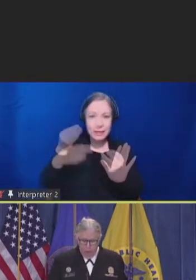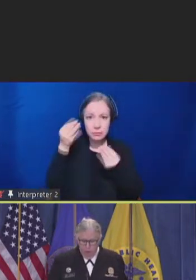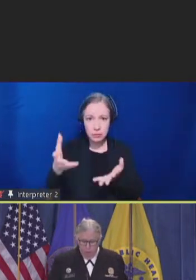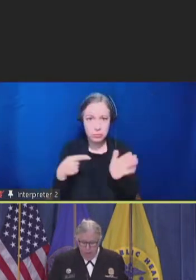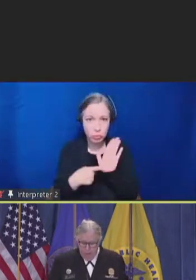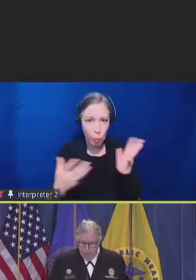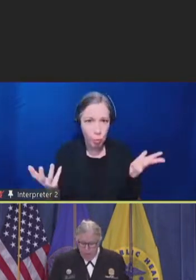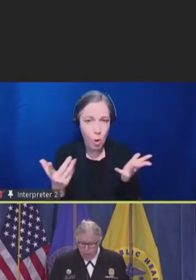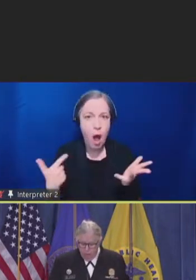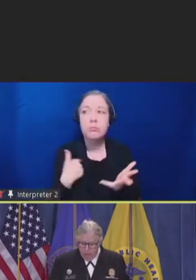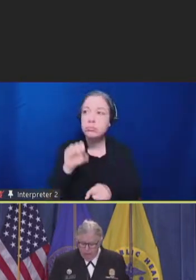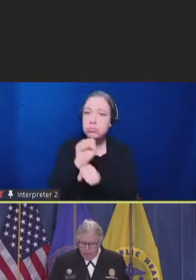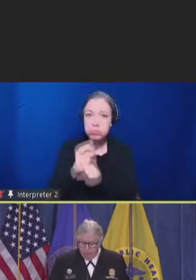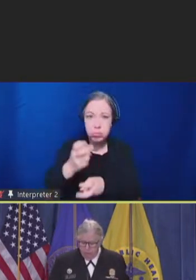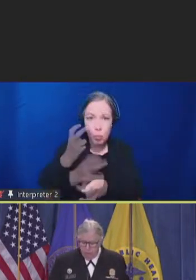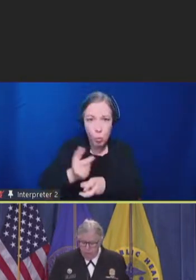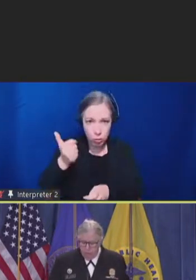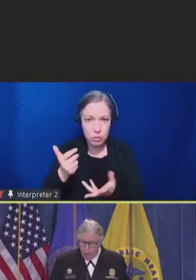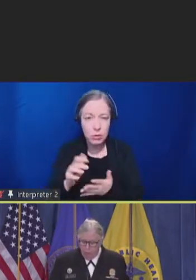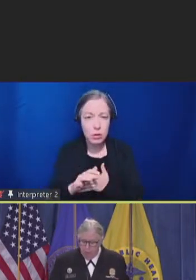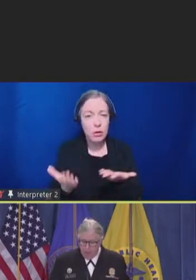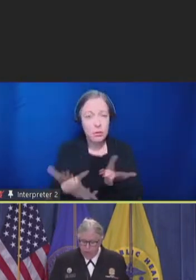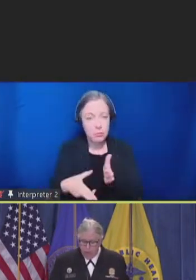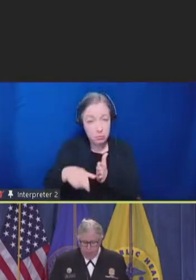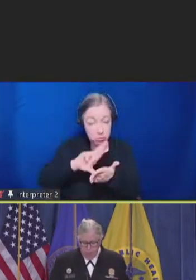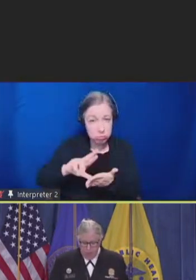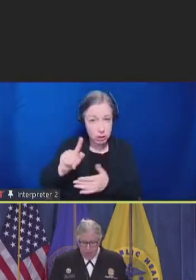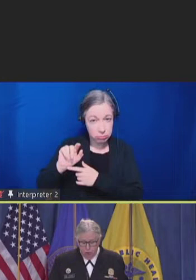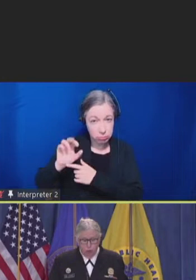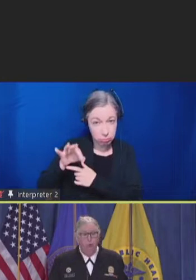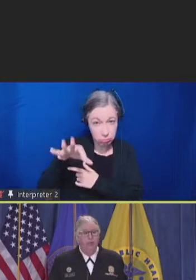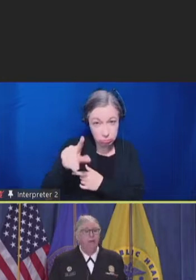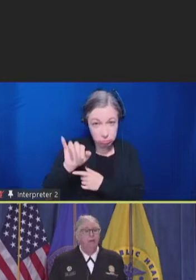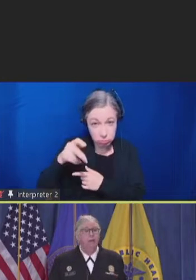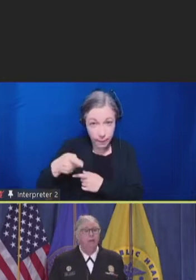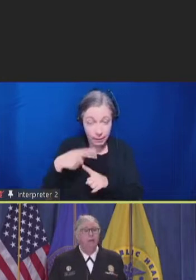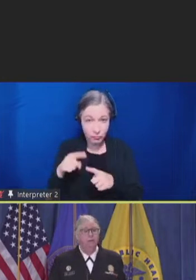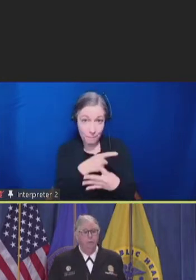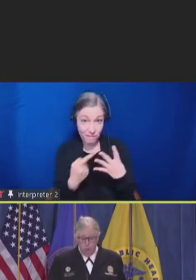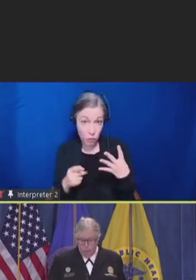Whether it may be reviewing tips from the 4 Pillars Immunization Toolkit from the University